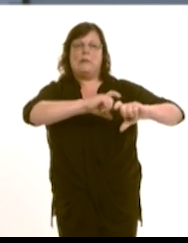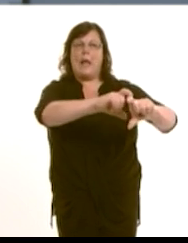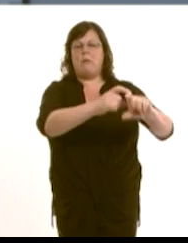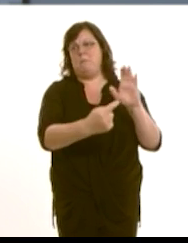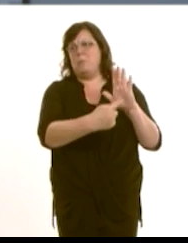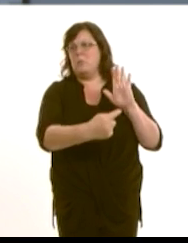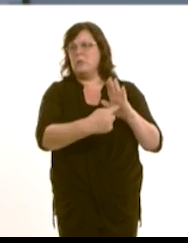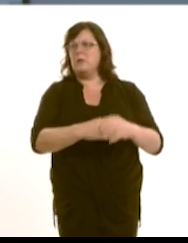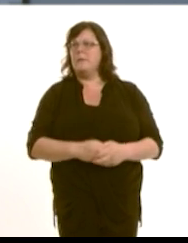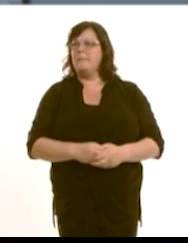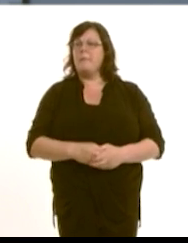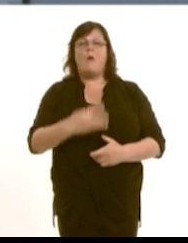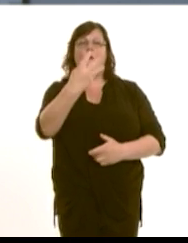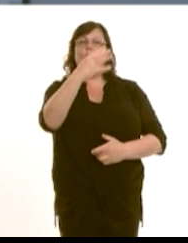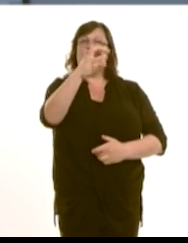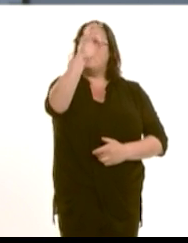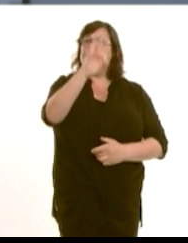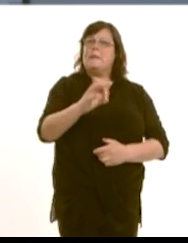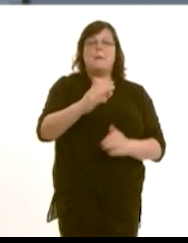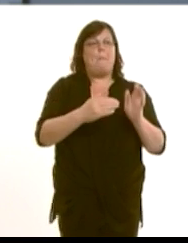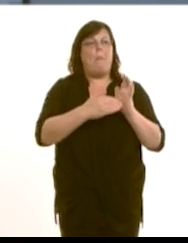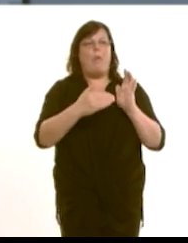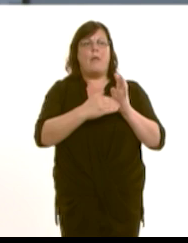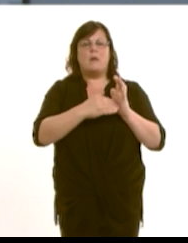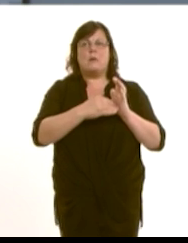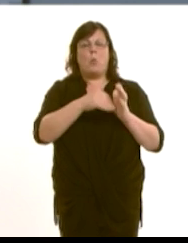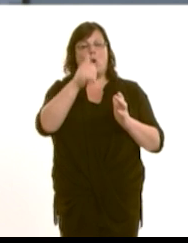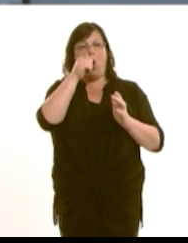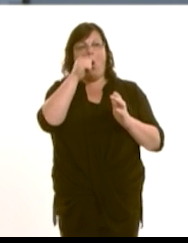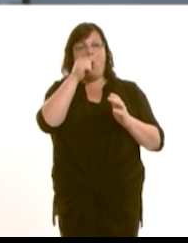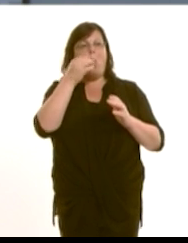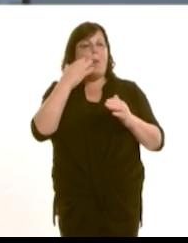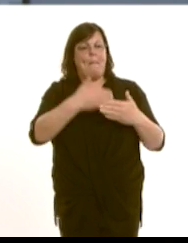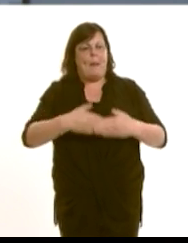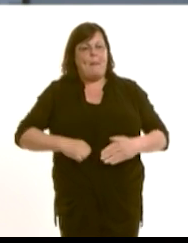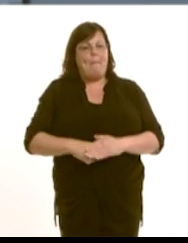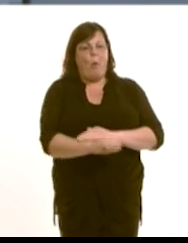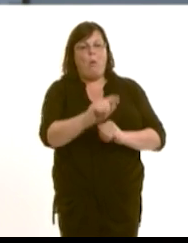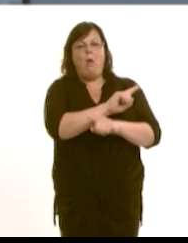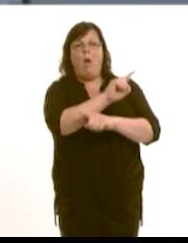In particular, 40 per cent of mothers will suffer postnatal depression and who will have